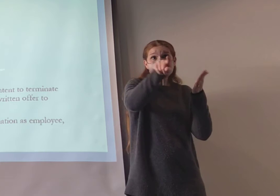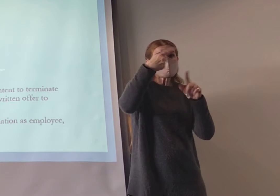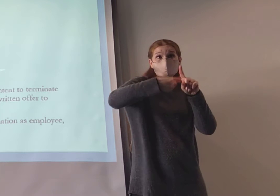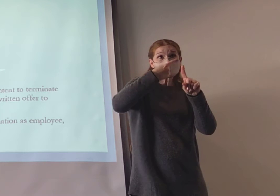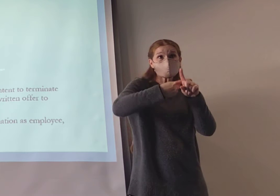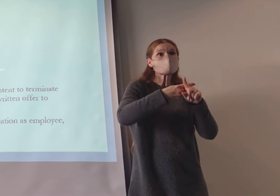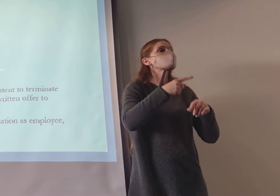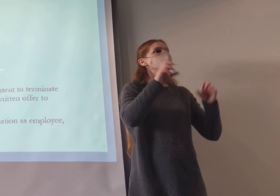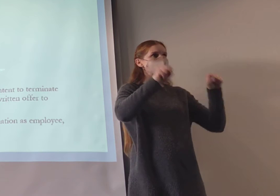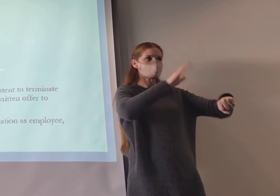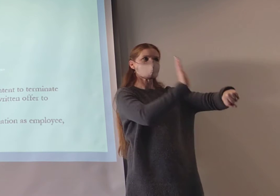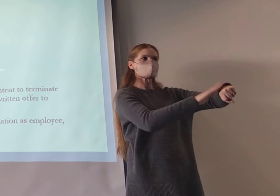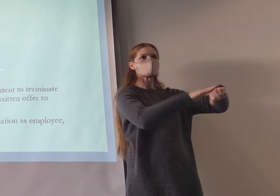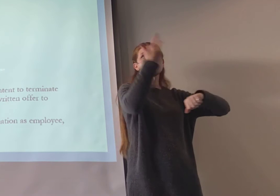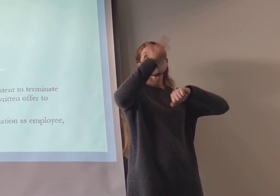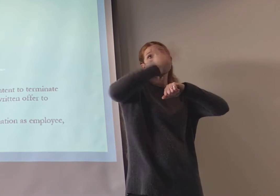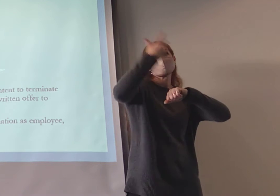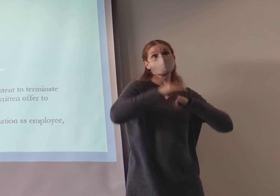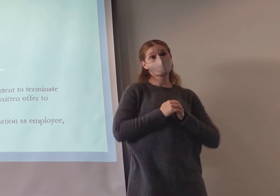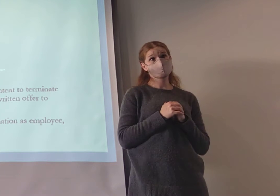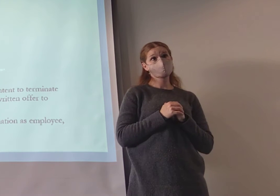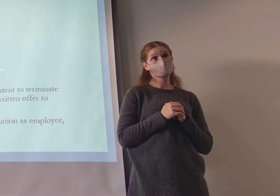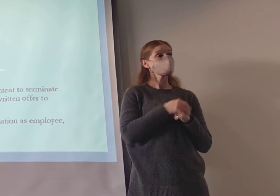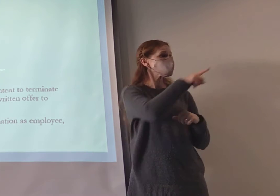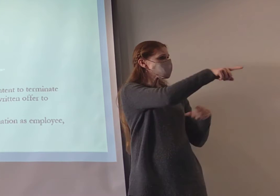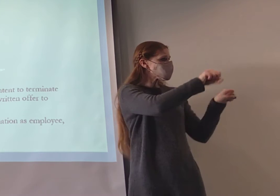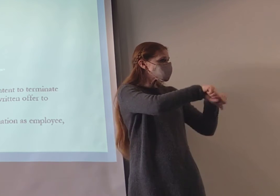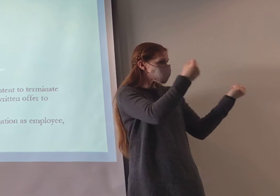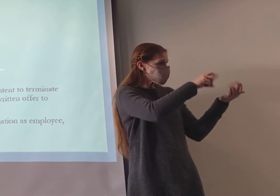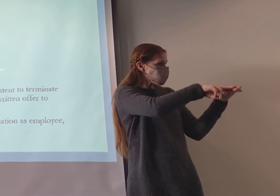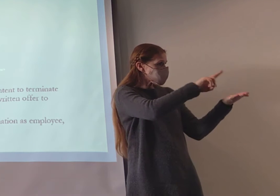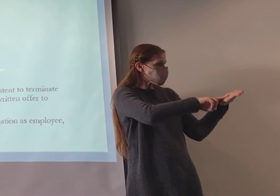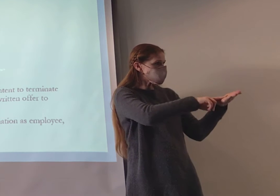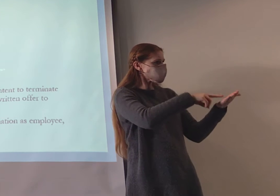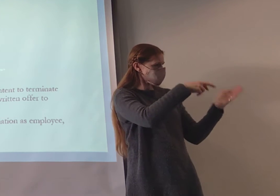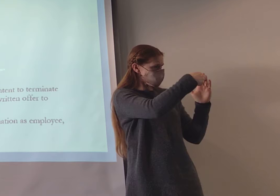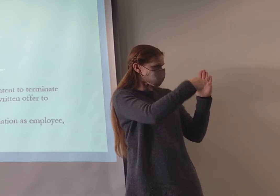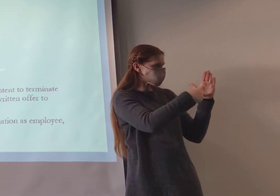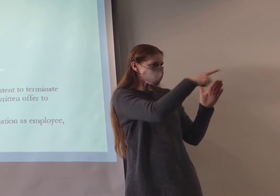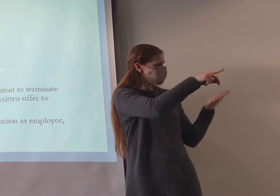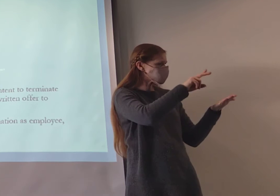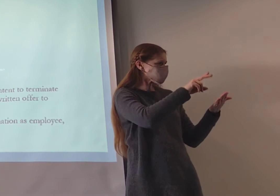Breach of a lease term, they can give a three day notice.